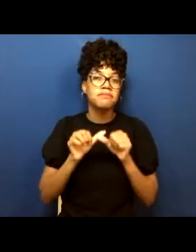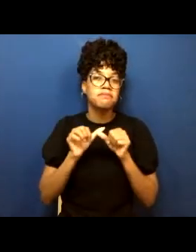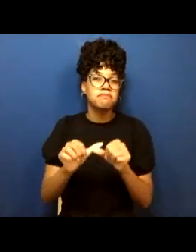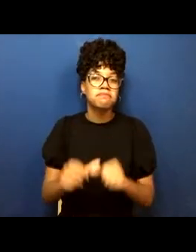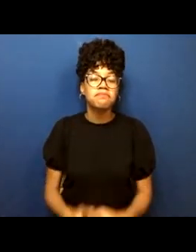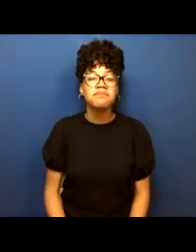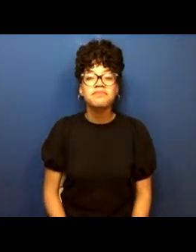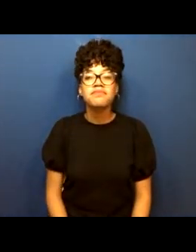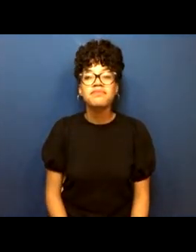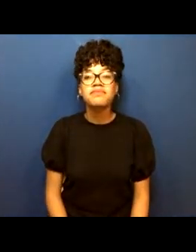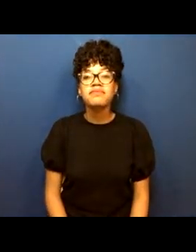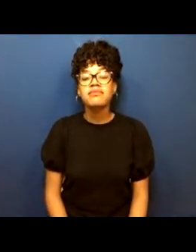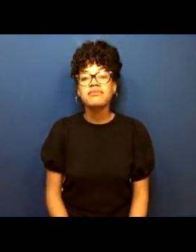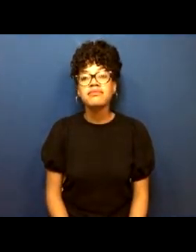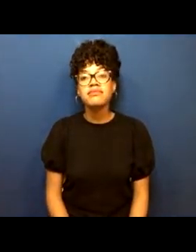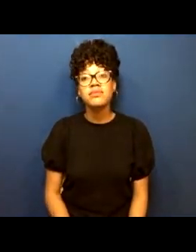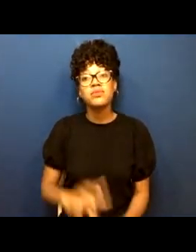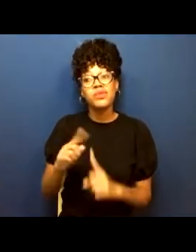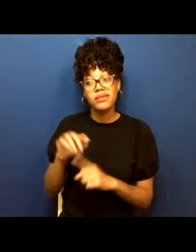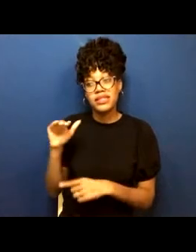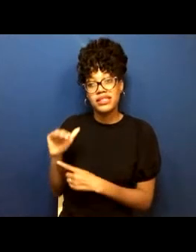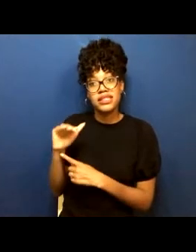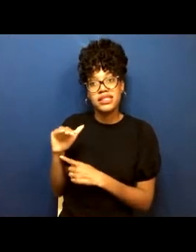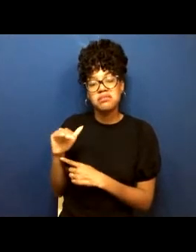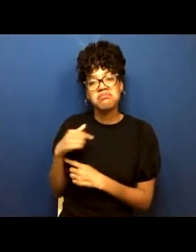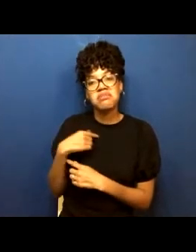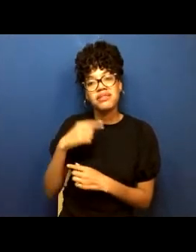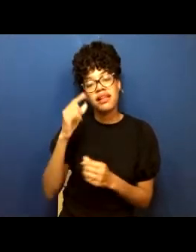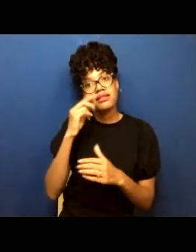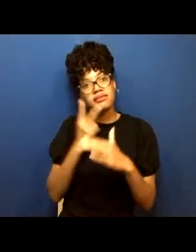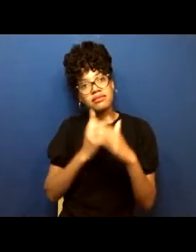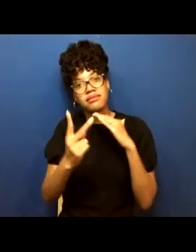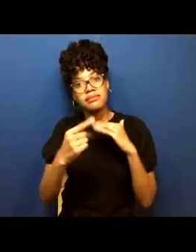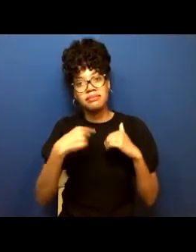But at that time I certainly never expected that I would become a drone pilot. (Katie chuckles)